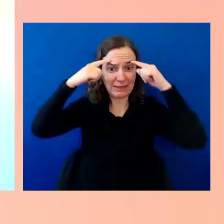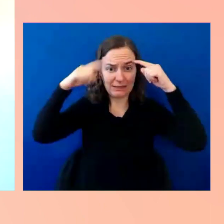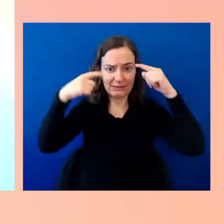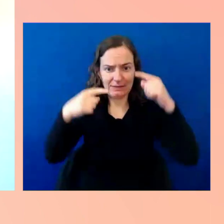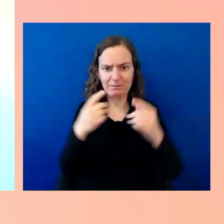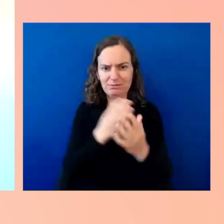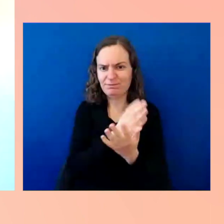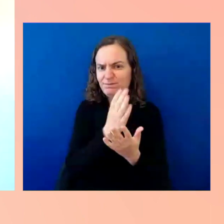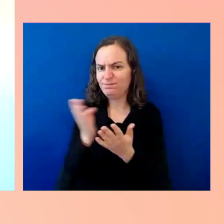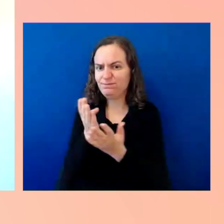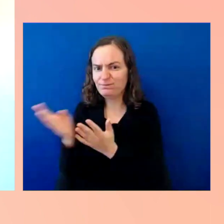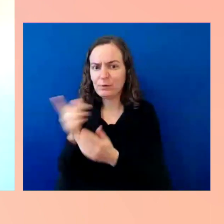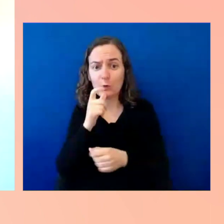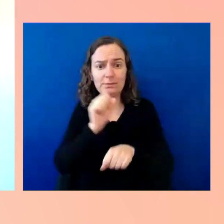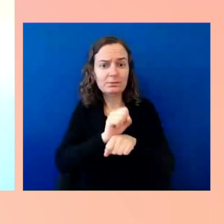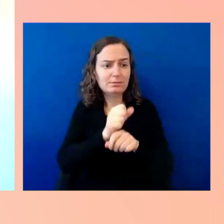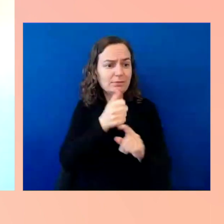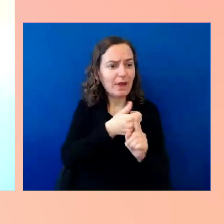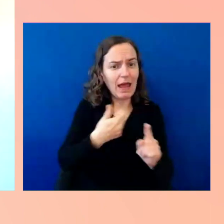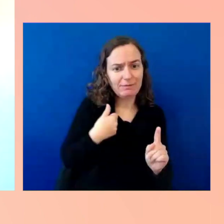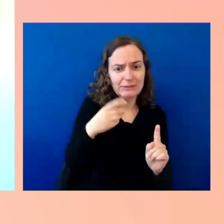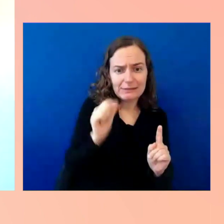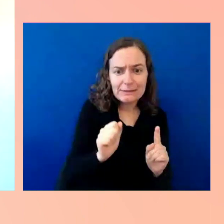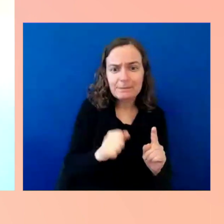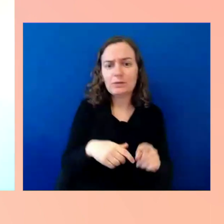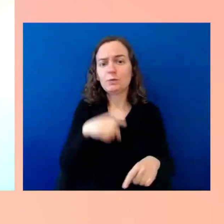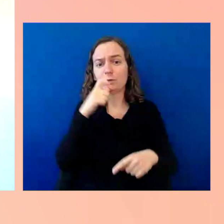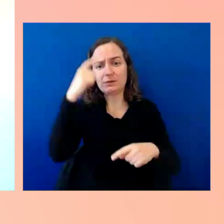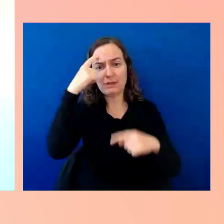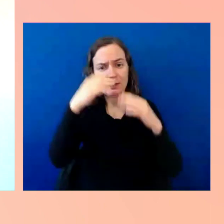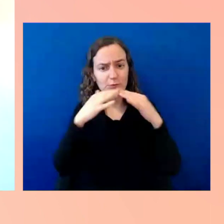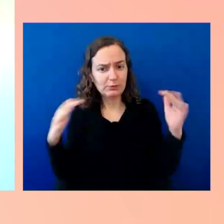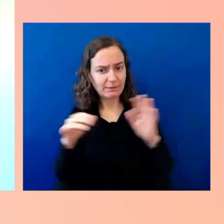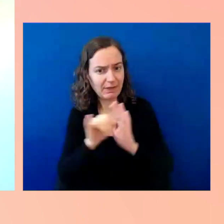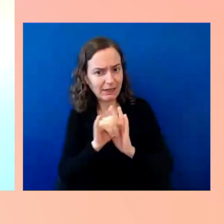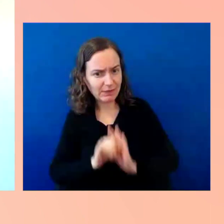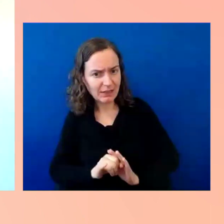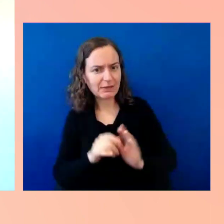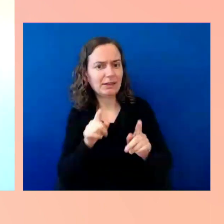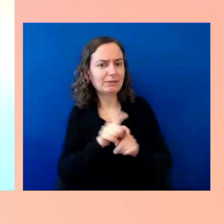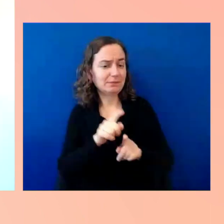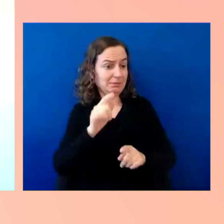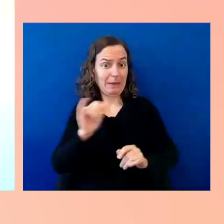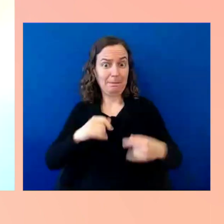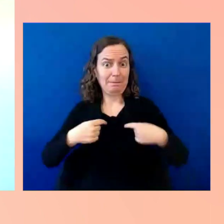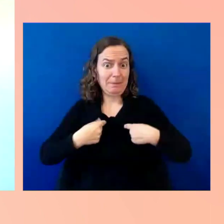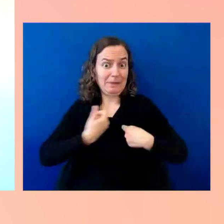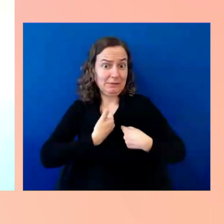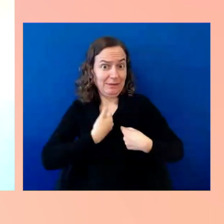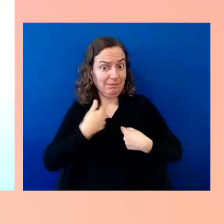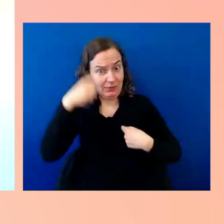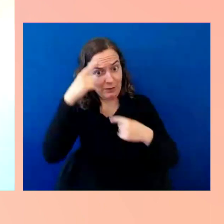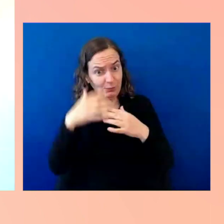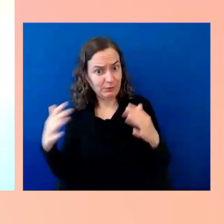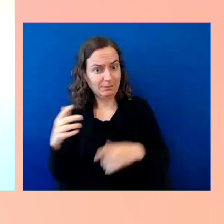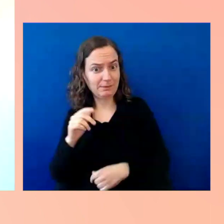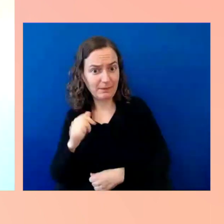I identify as being neurodiverse myself. Dozens and dozens of people across industries in varying occupations,